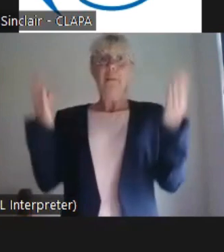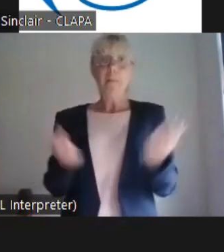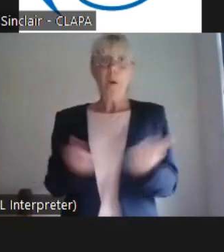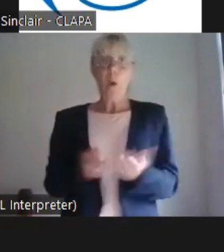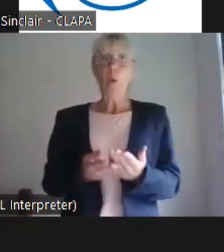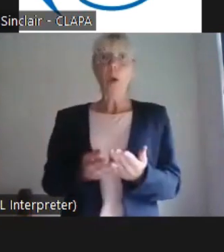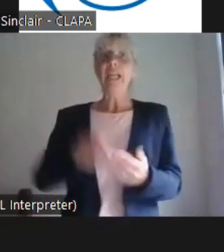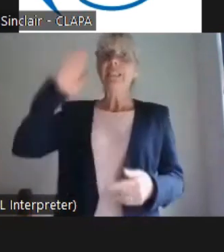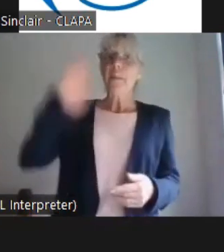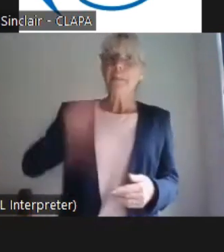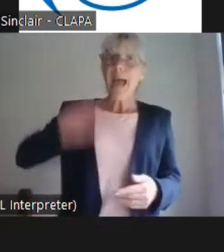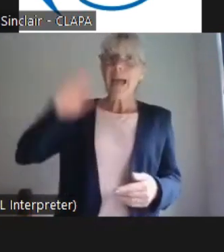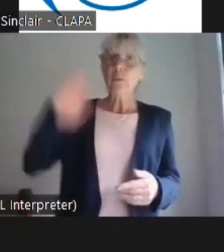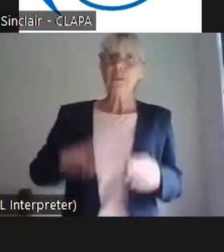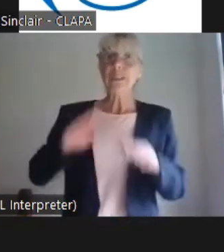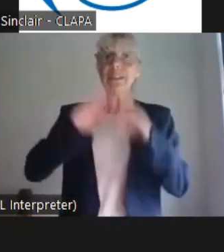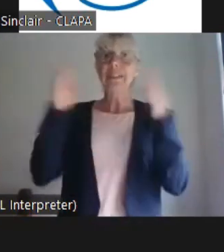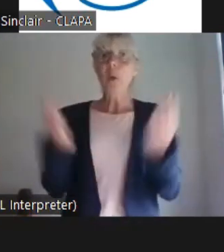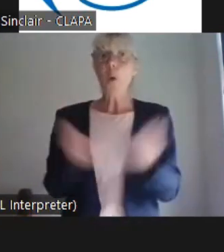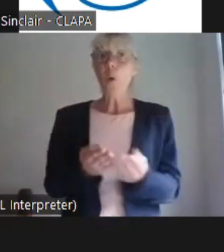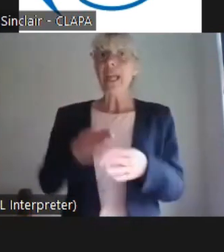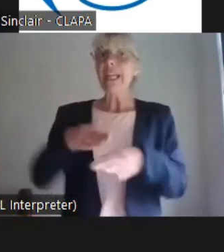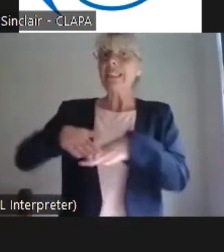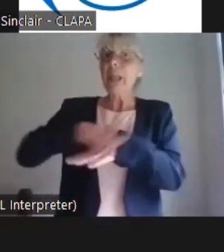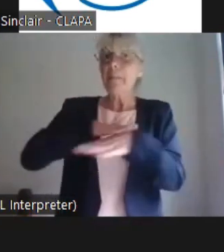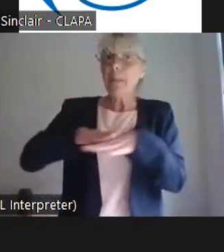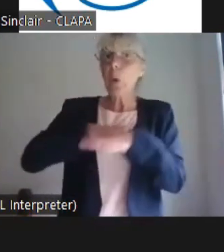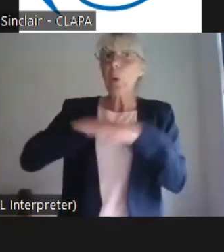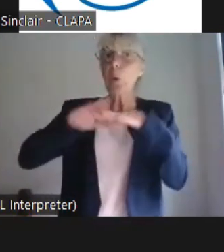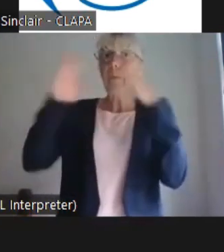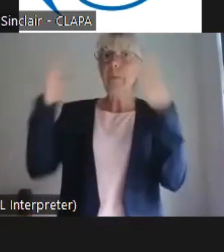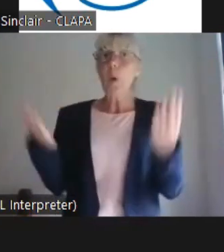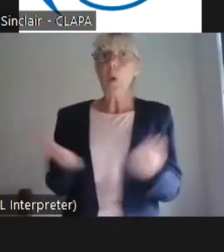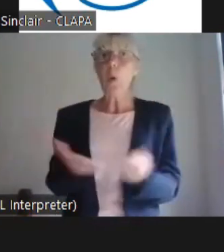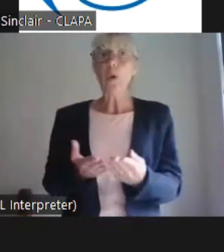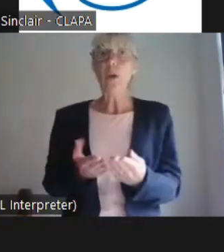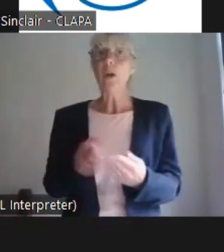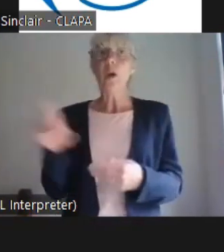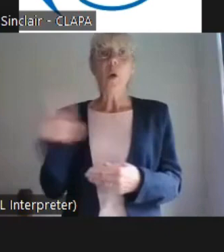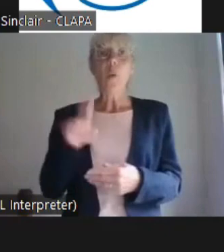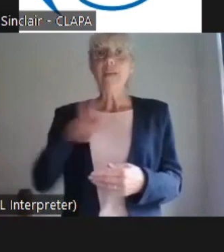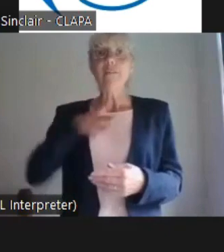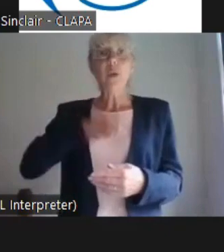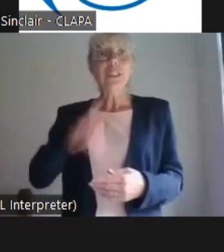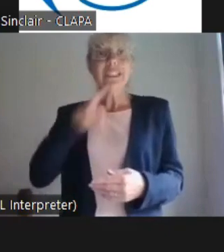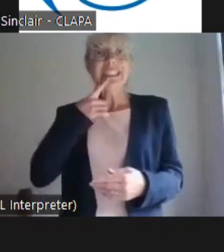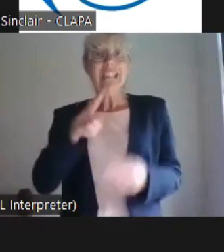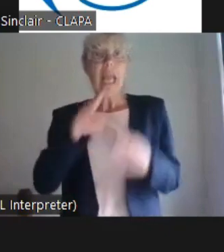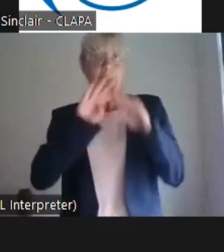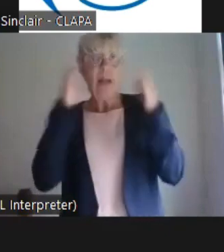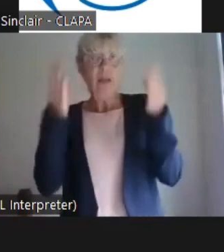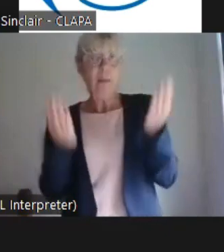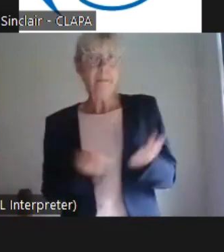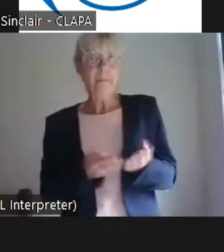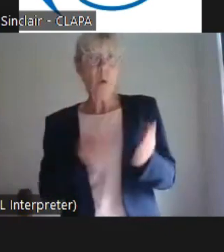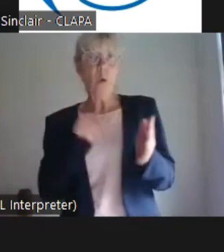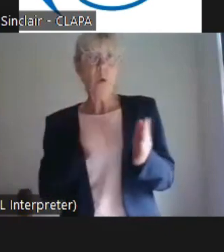she's got a blue ball whatever you want to say about that ball say that word ball over and over